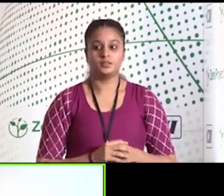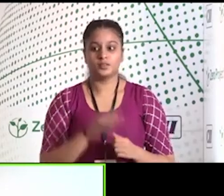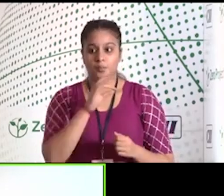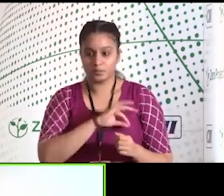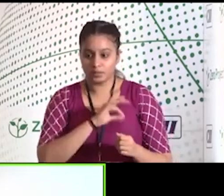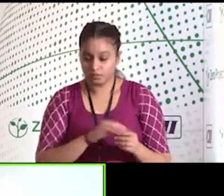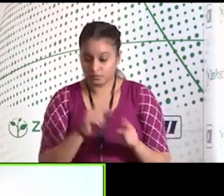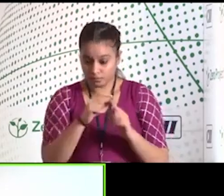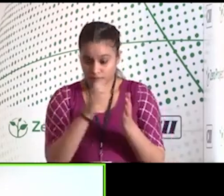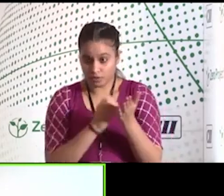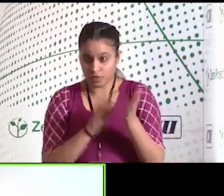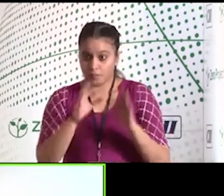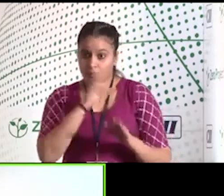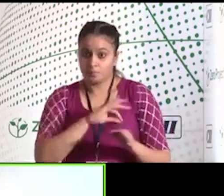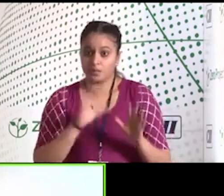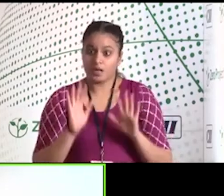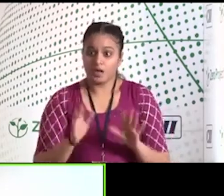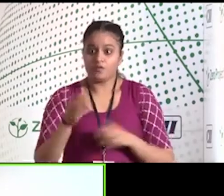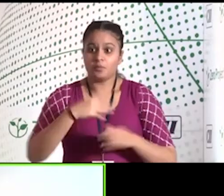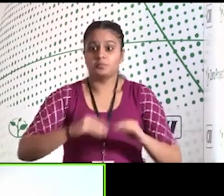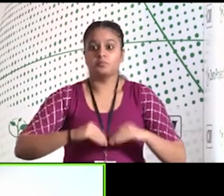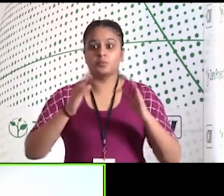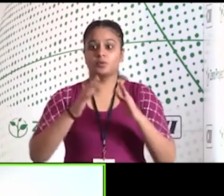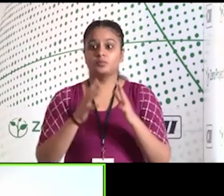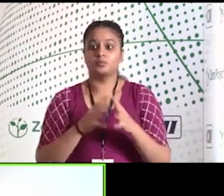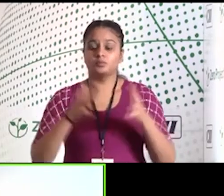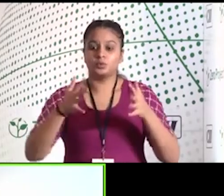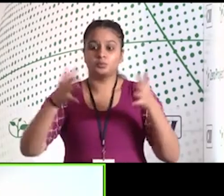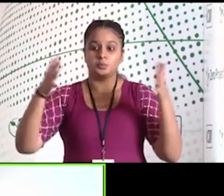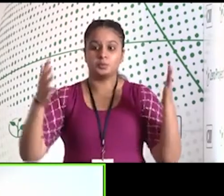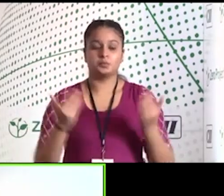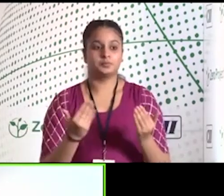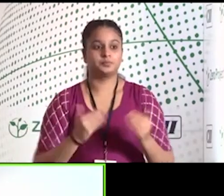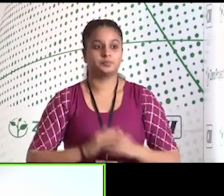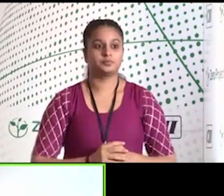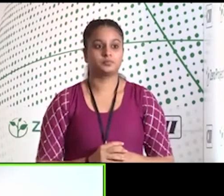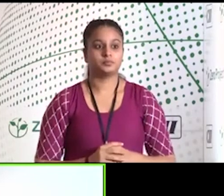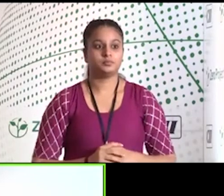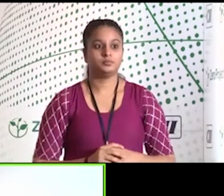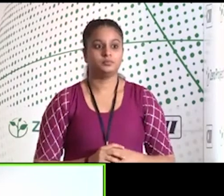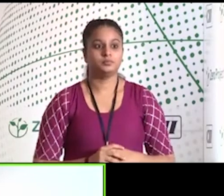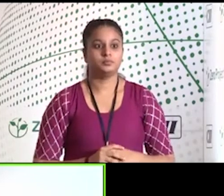And it's getting bigger and bigger. And it has also become